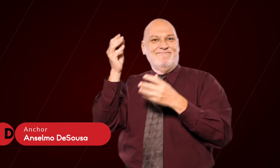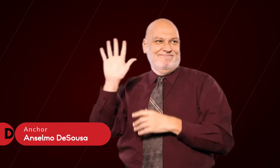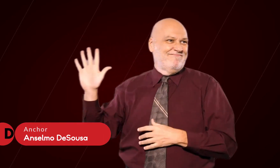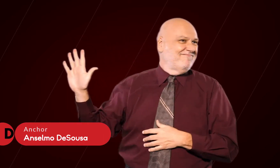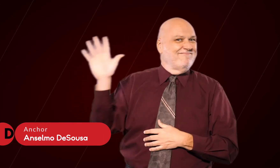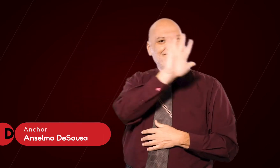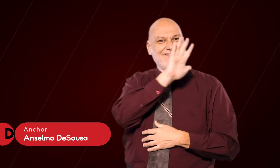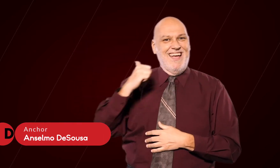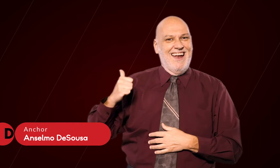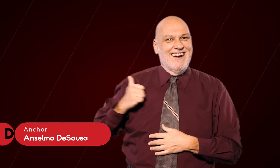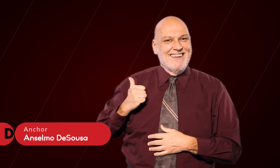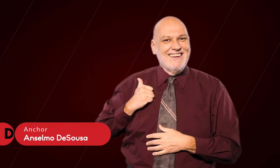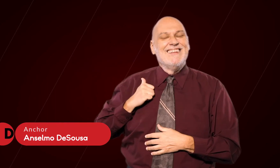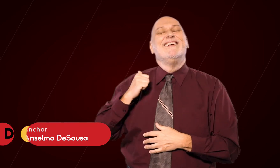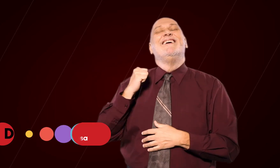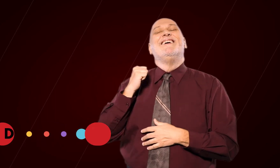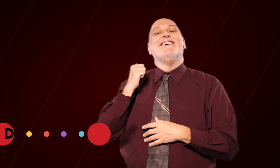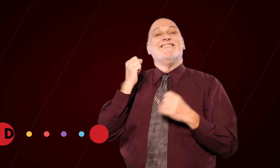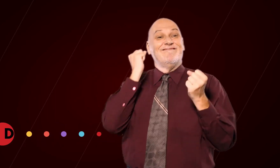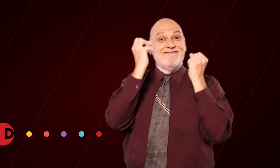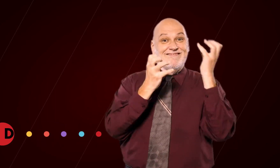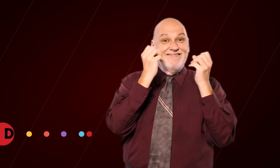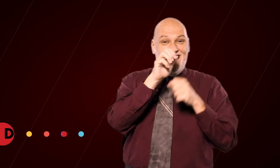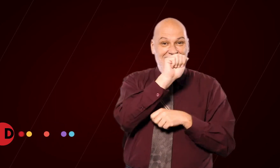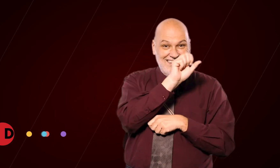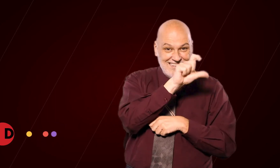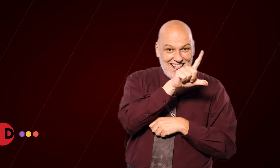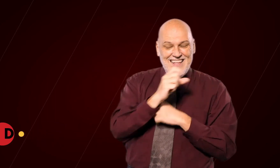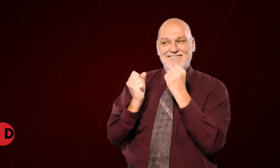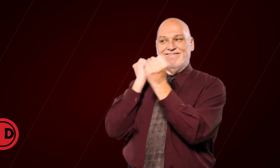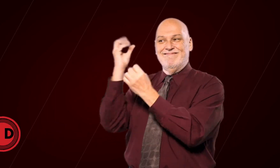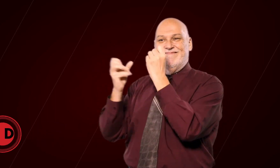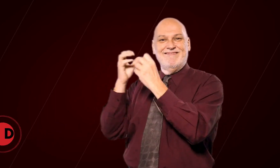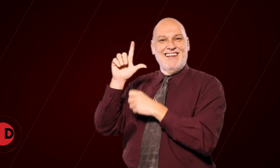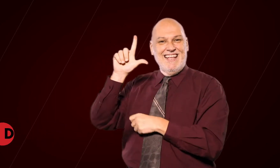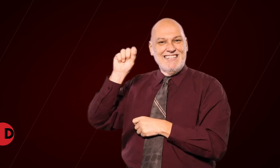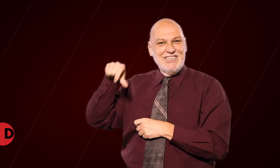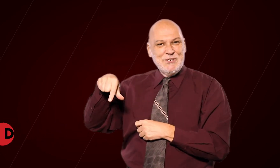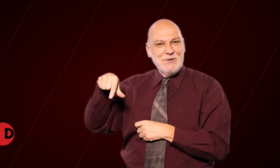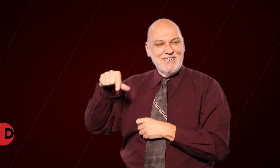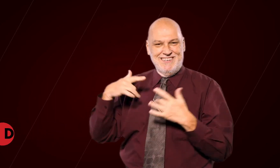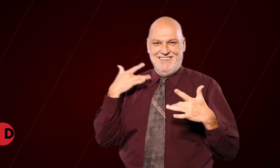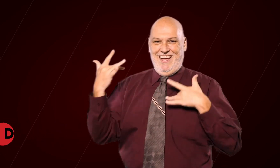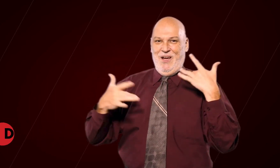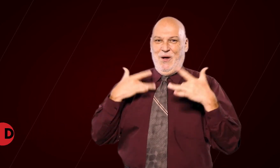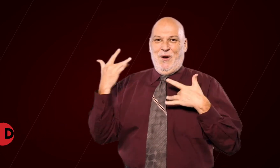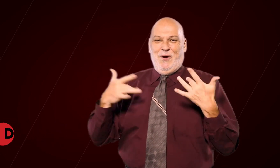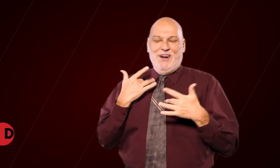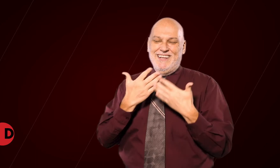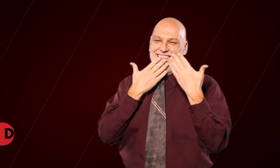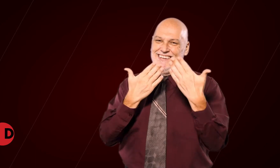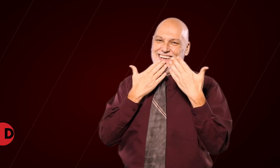the first Deaf news service across Canada in ASL & LSQ!